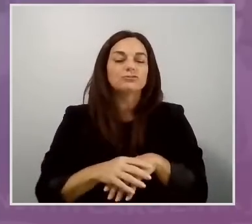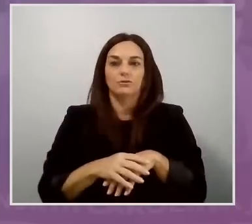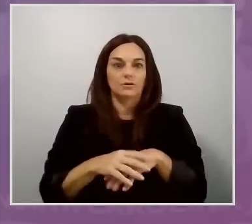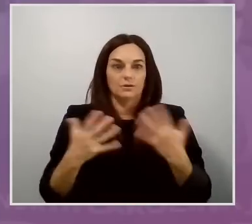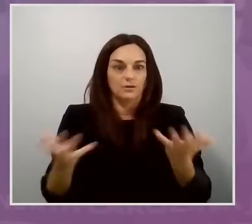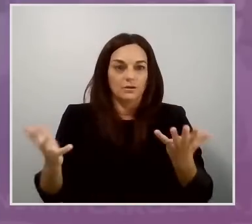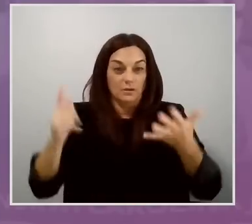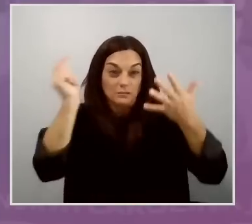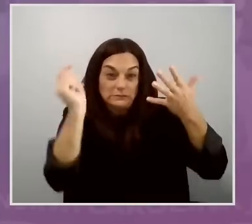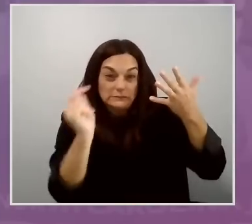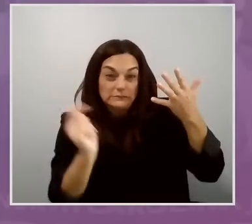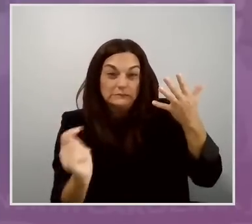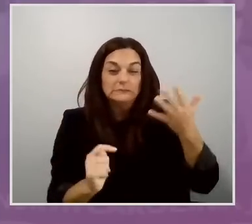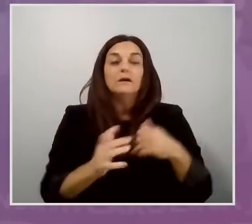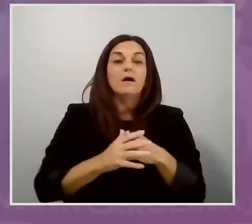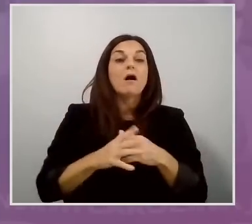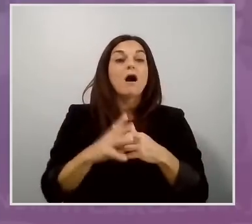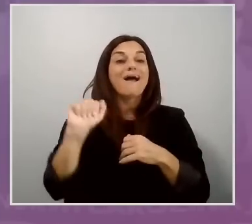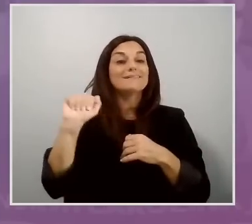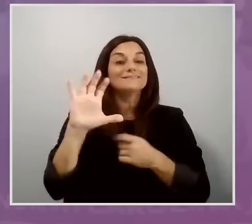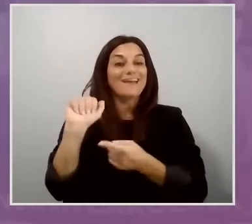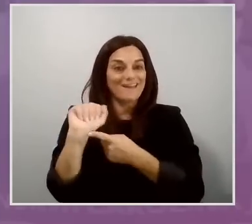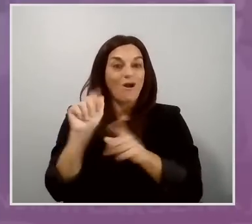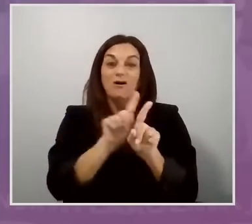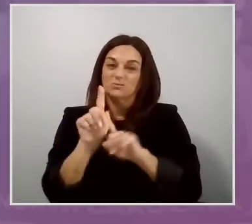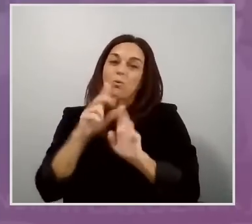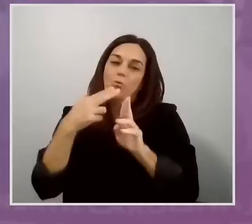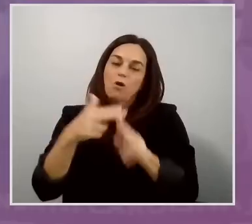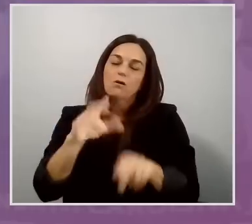HIGH BLOOD PLEASURE, BREAST